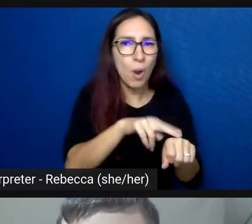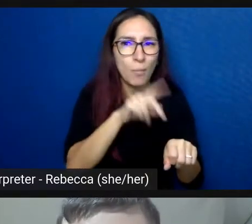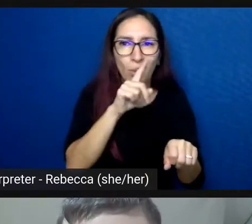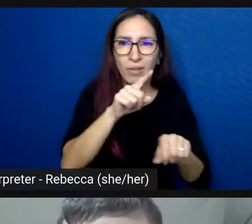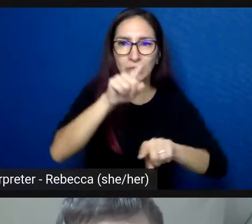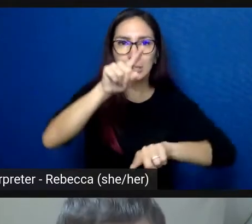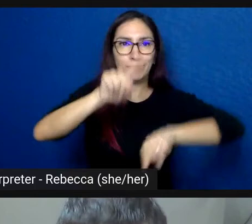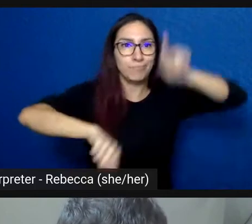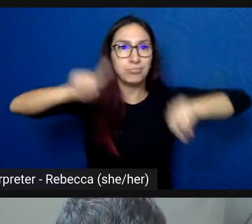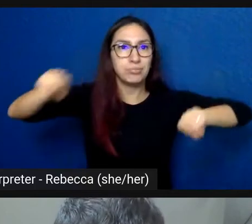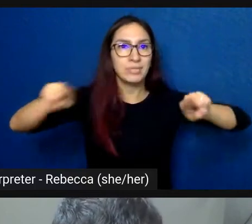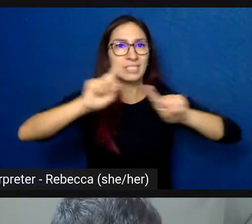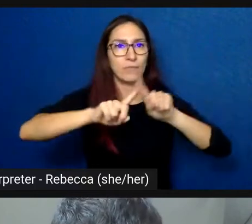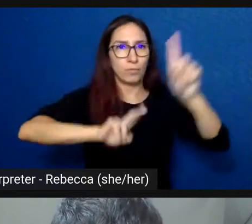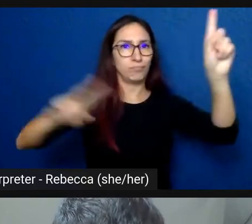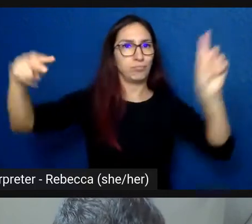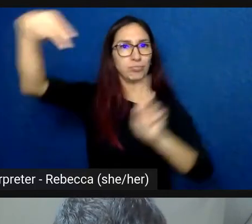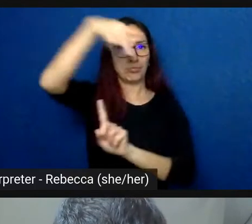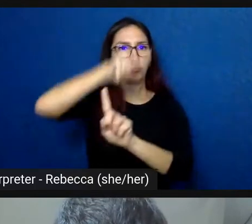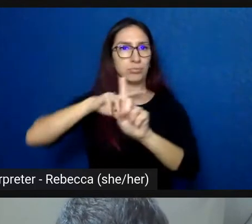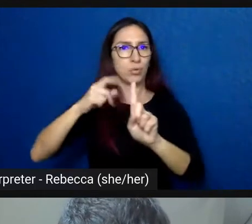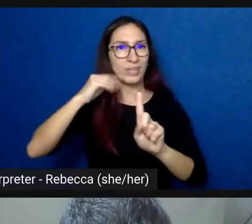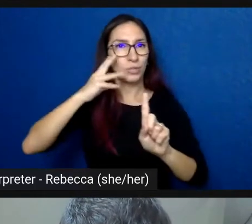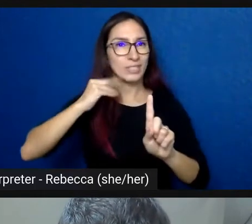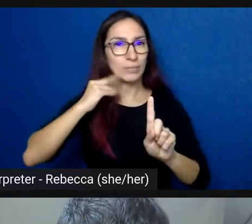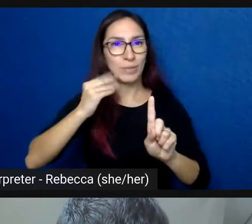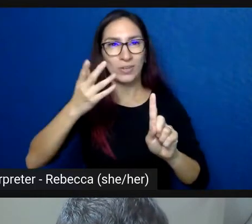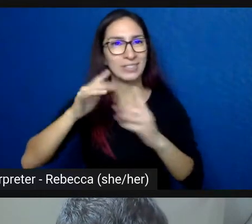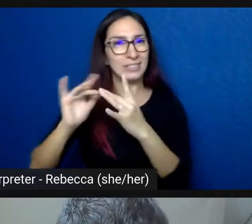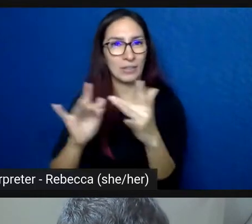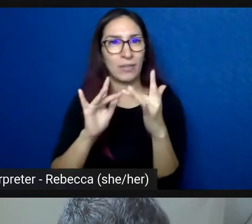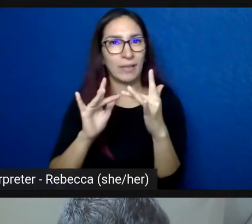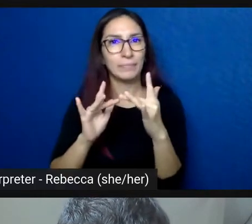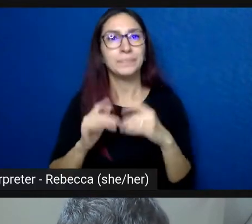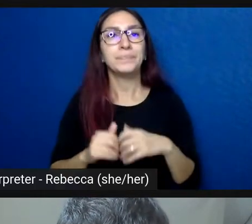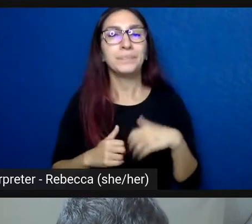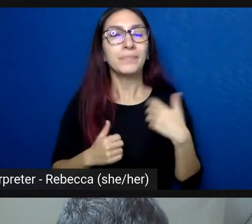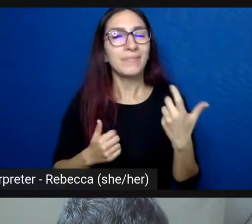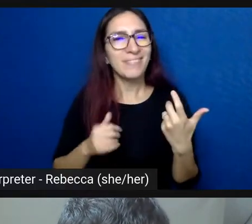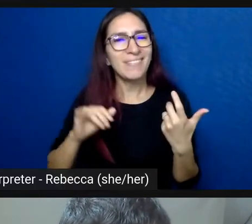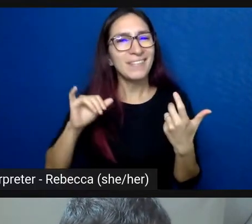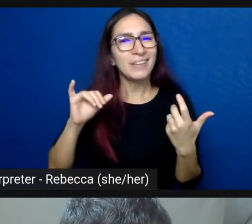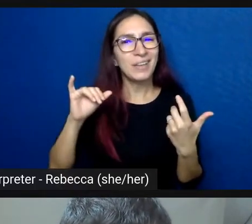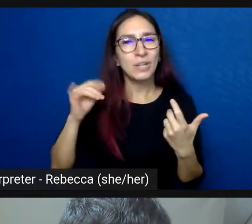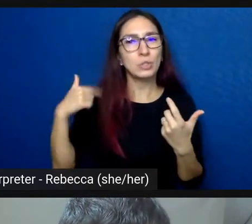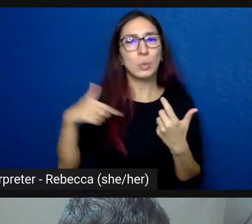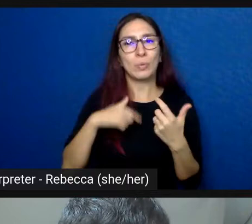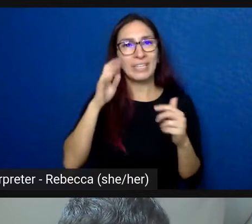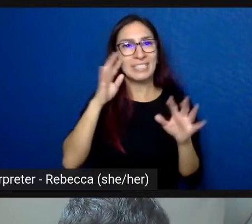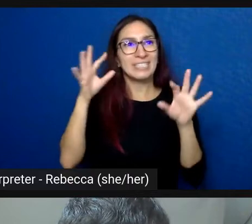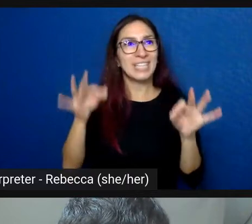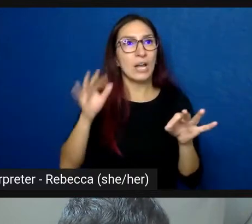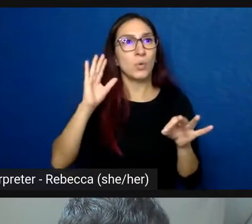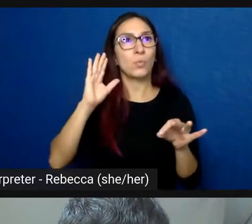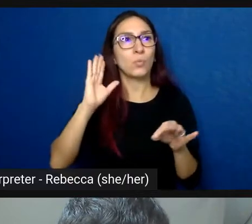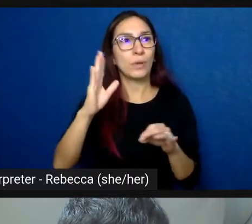I love the fact, Anne, that we decided that we were going to use the Tesco website, didn't we? Yes.